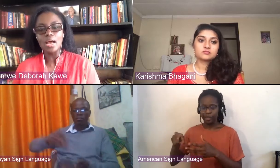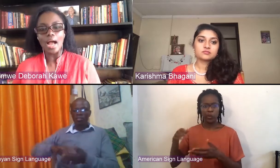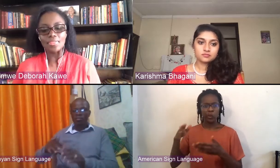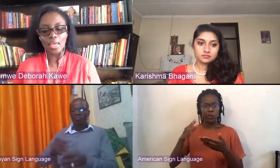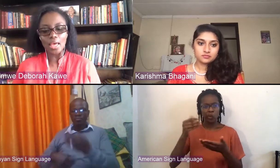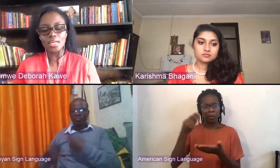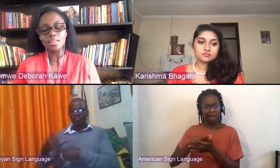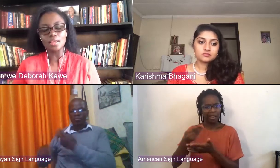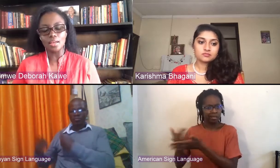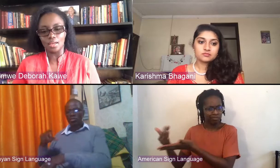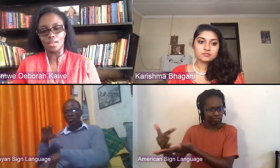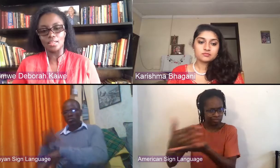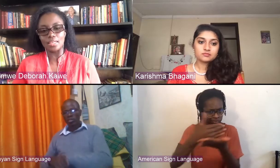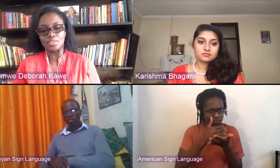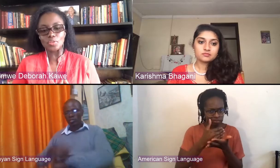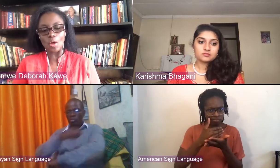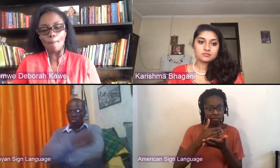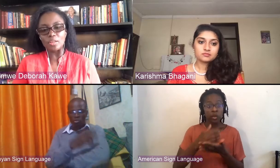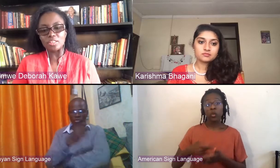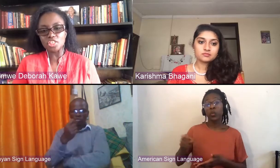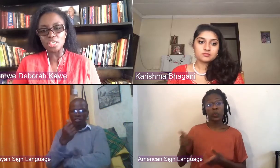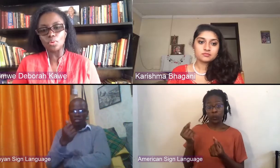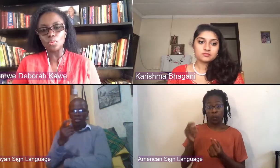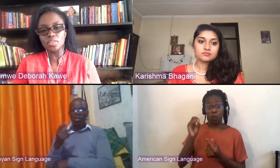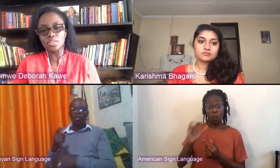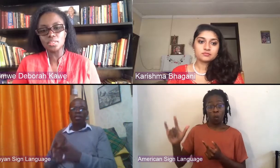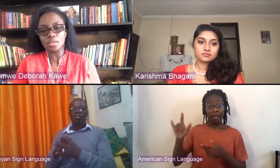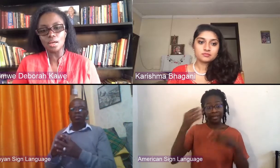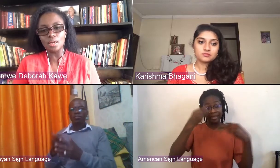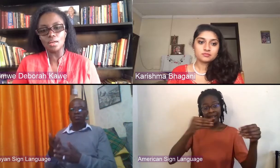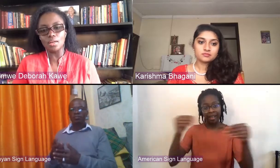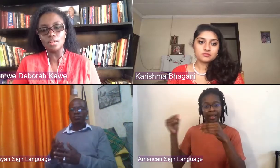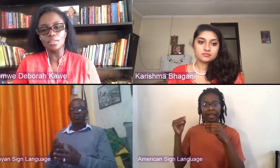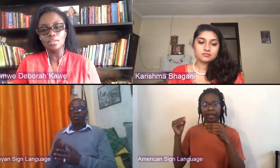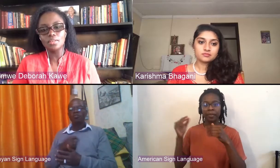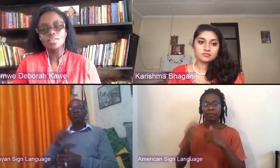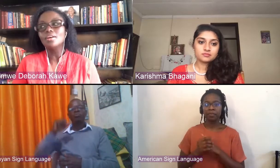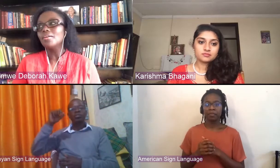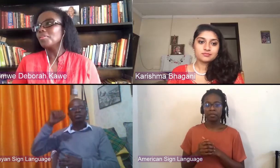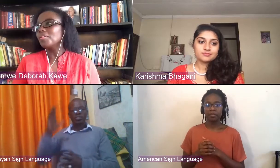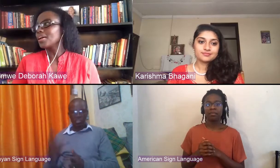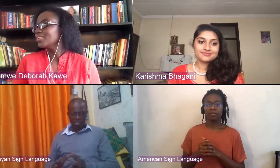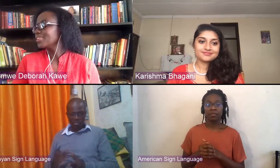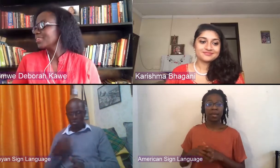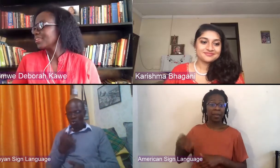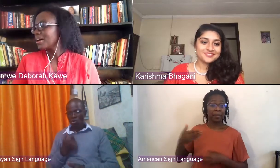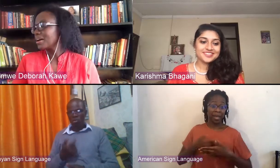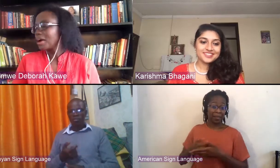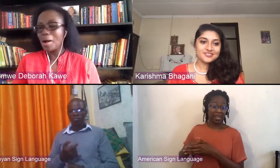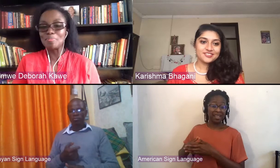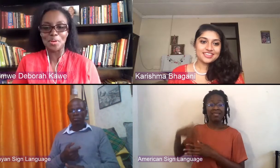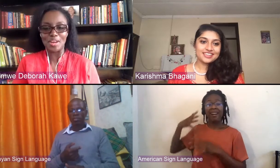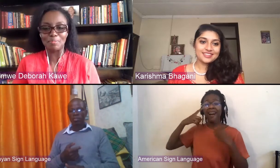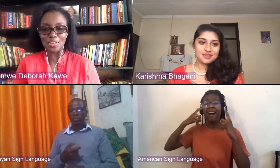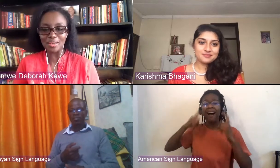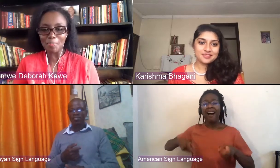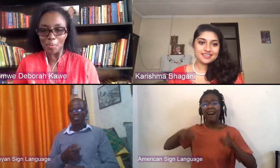And then there's also a politician who's (baby crying) okay, I'm sorry, I'm gonna pause a bit (baby crying).